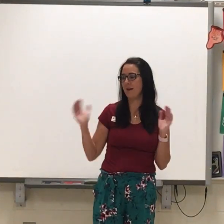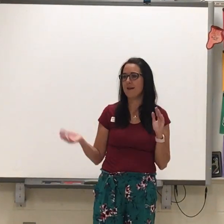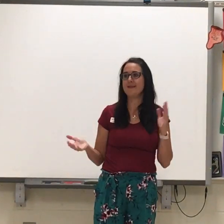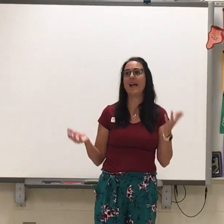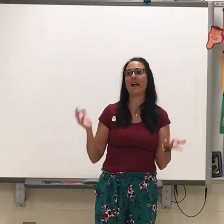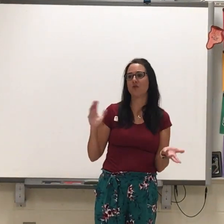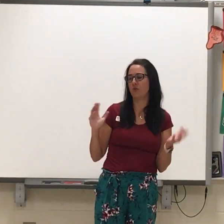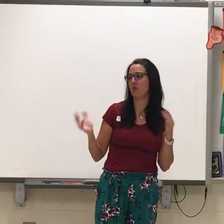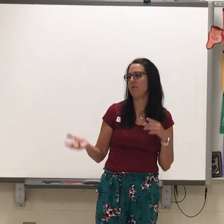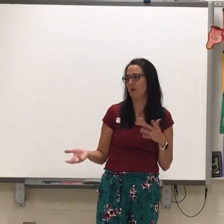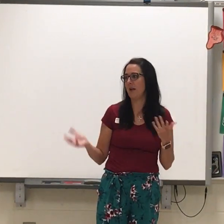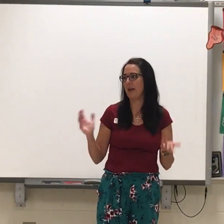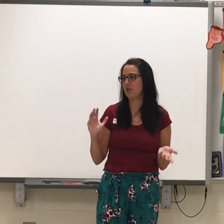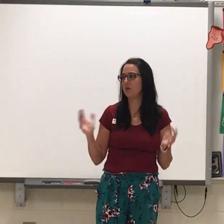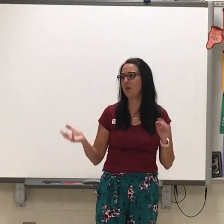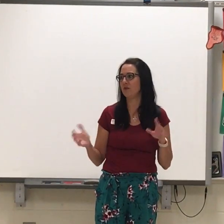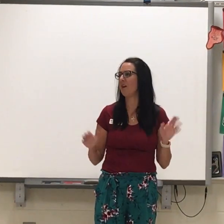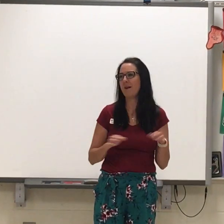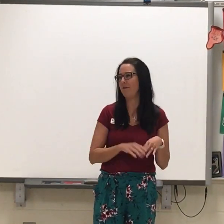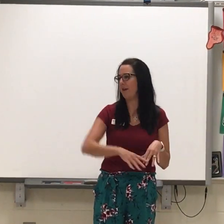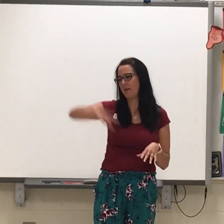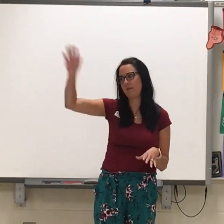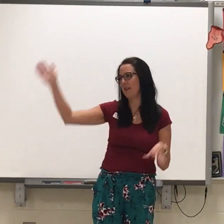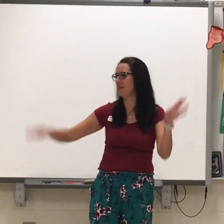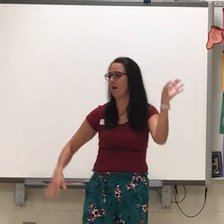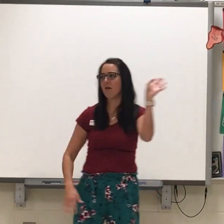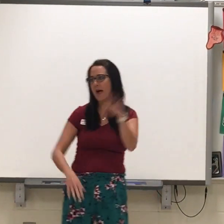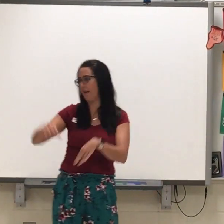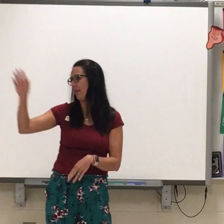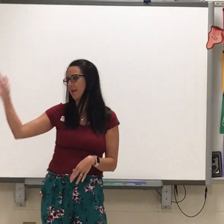natural communication where you talk about their things all kind of things